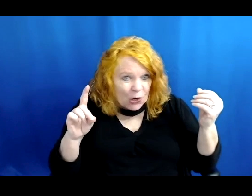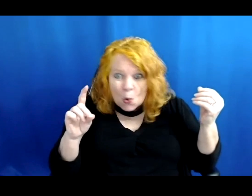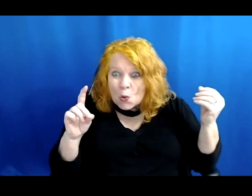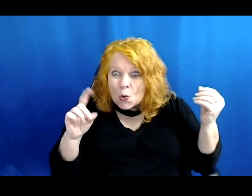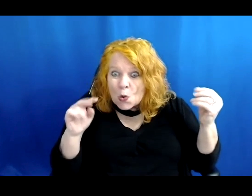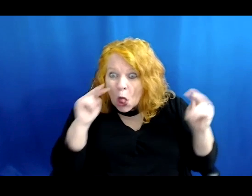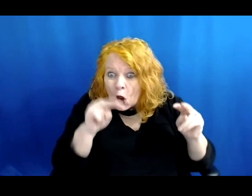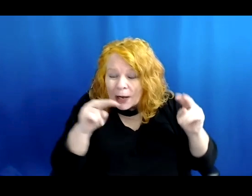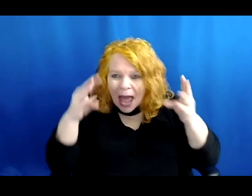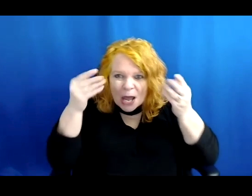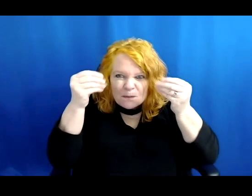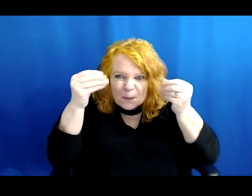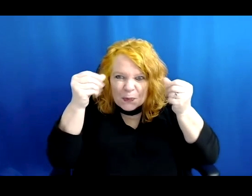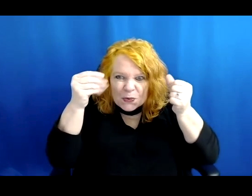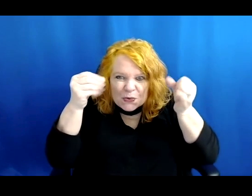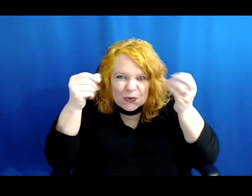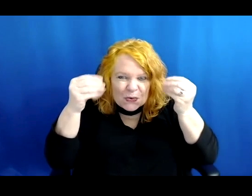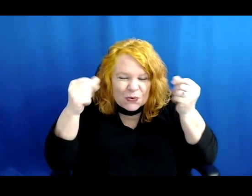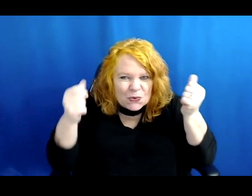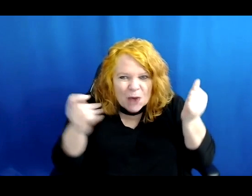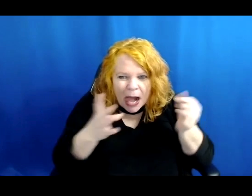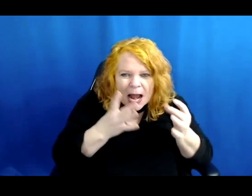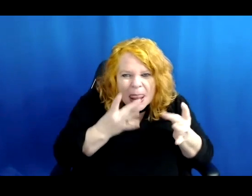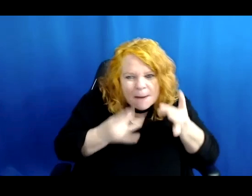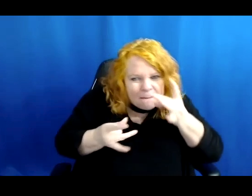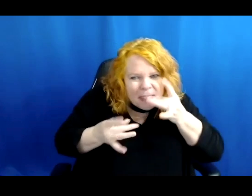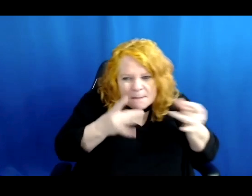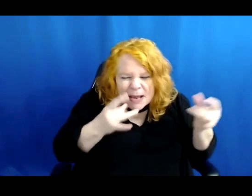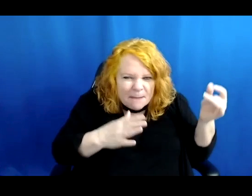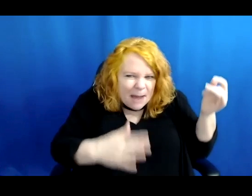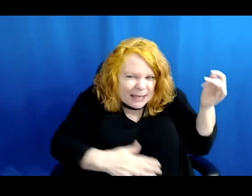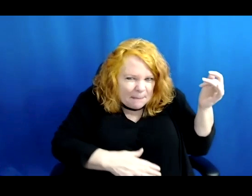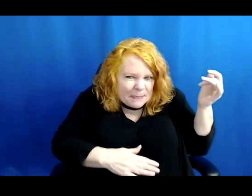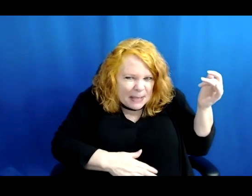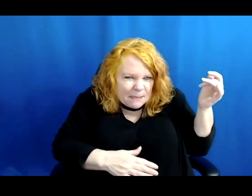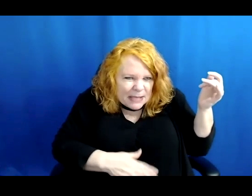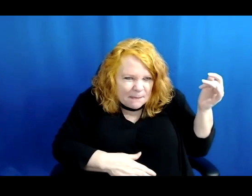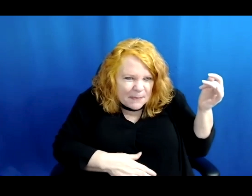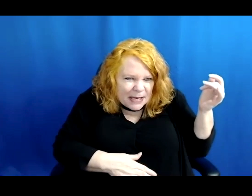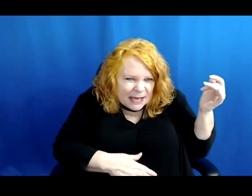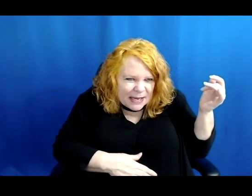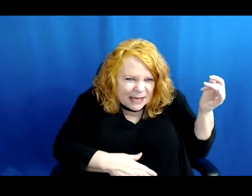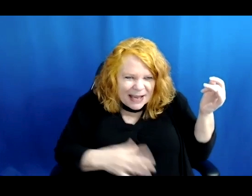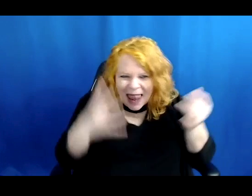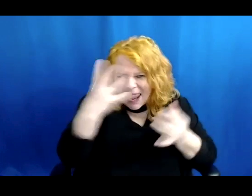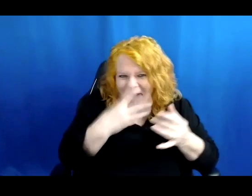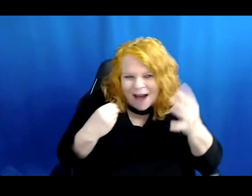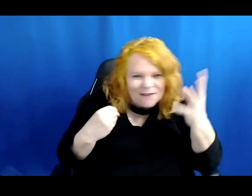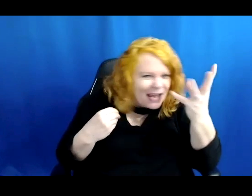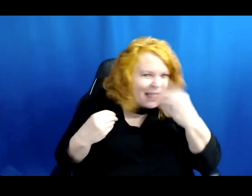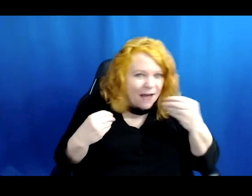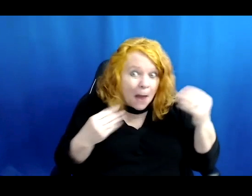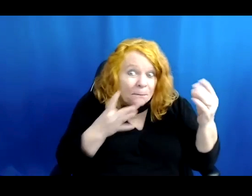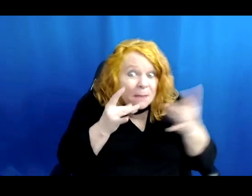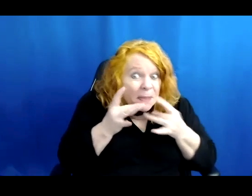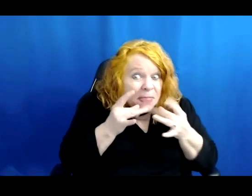Yummy, yummy, yummy in my tum, tum, tummy. Lovely lovely! custard!